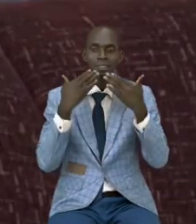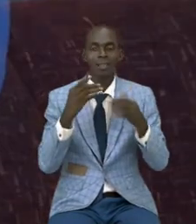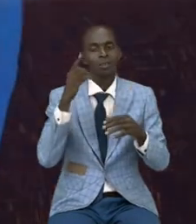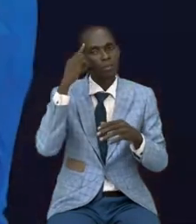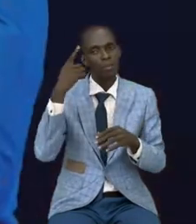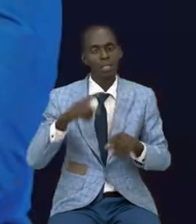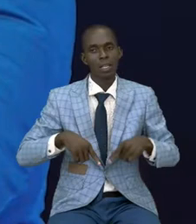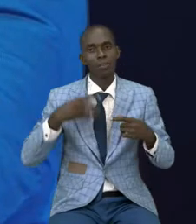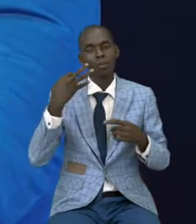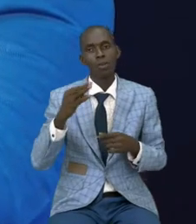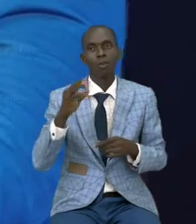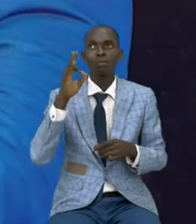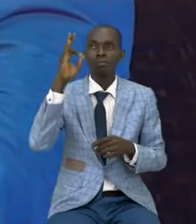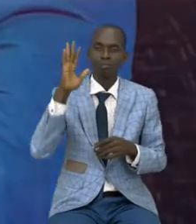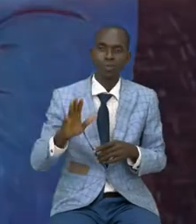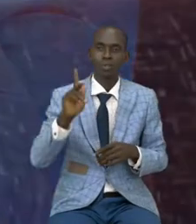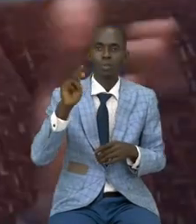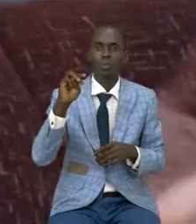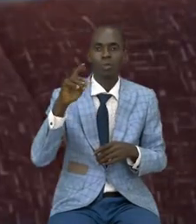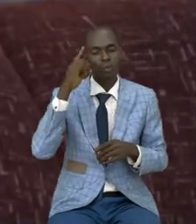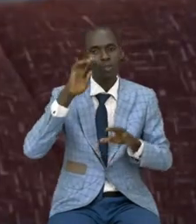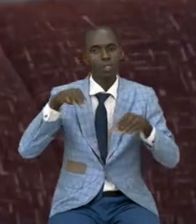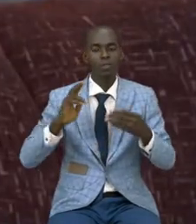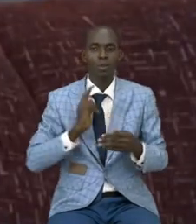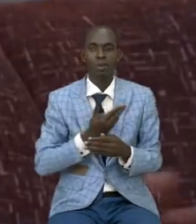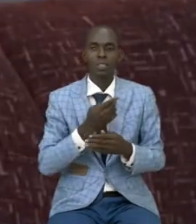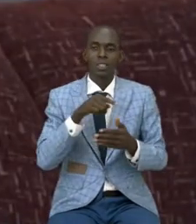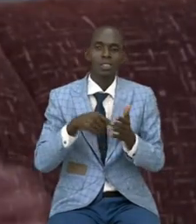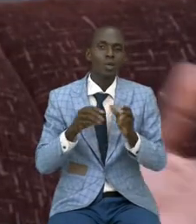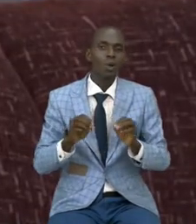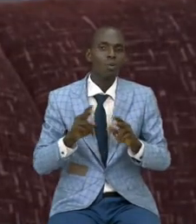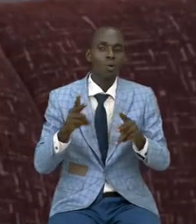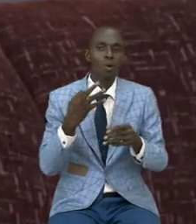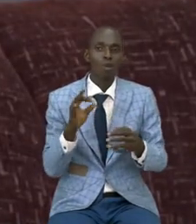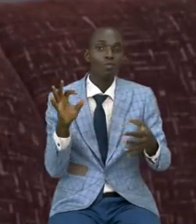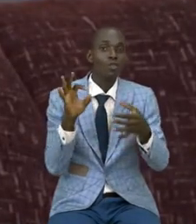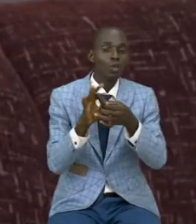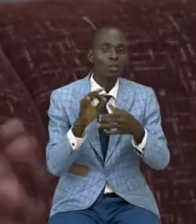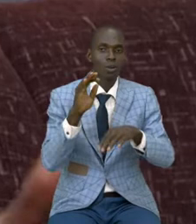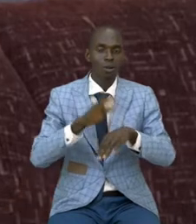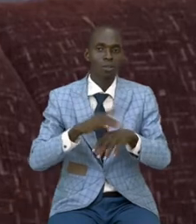for giving us this opportunity of joining online online like real life service india is unavailing